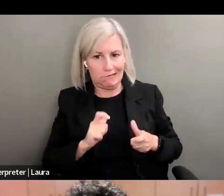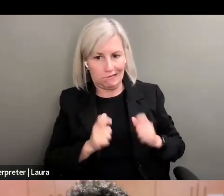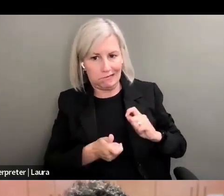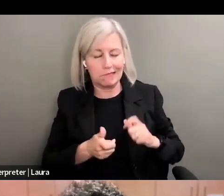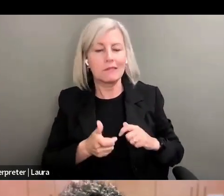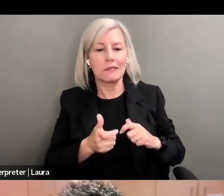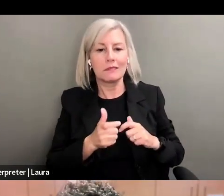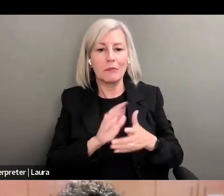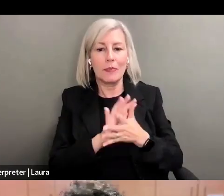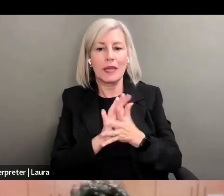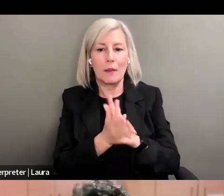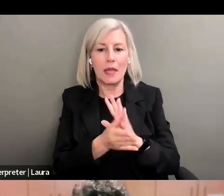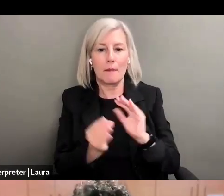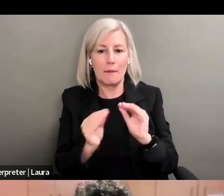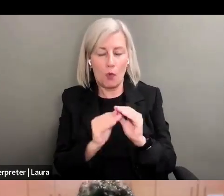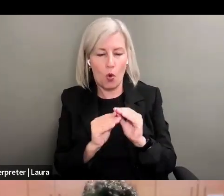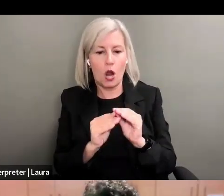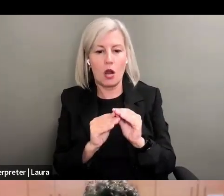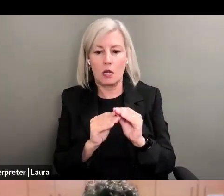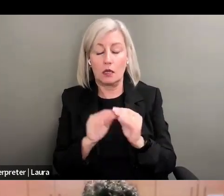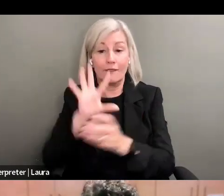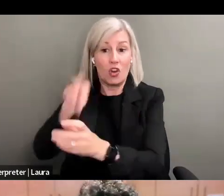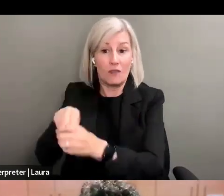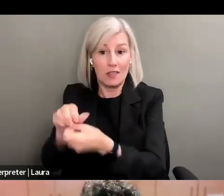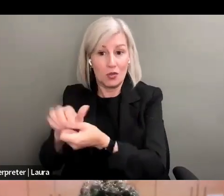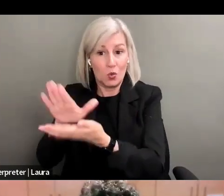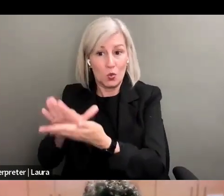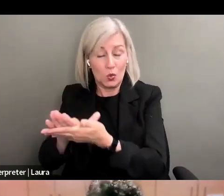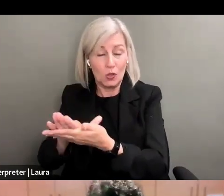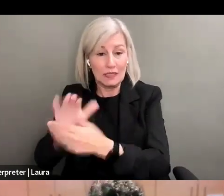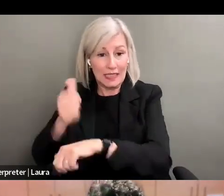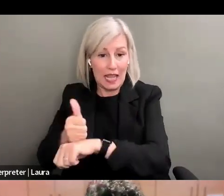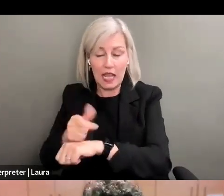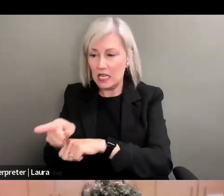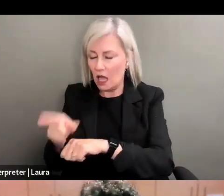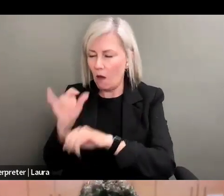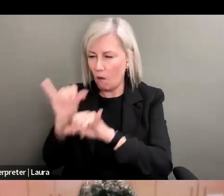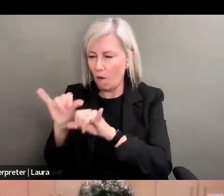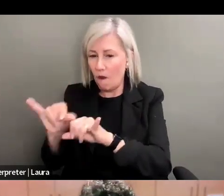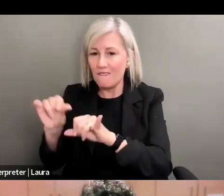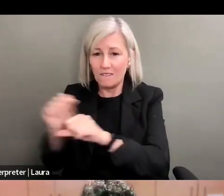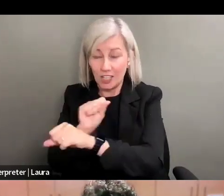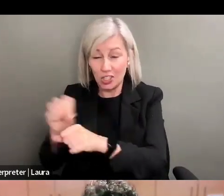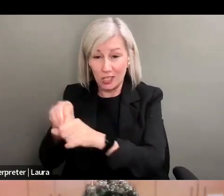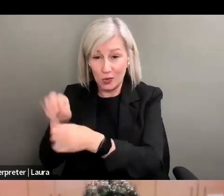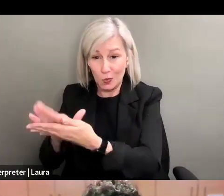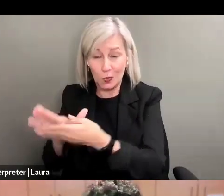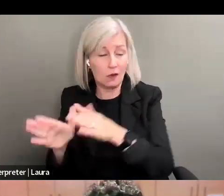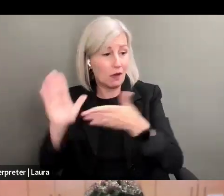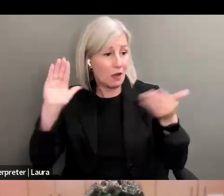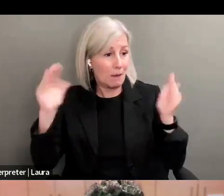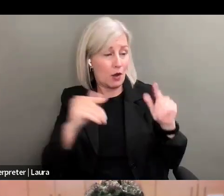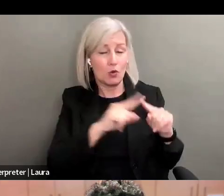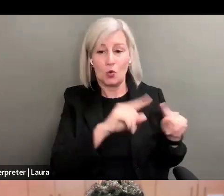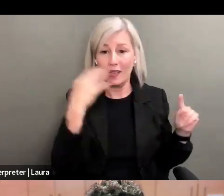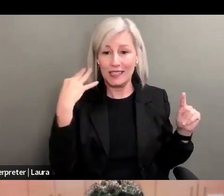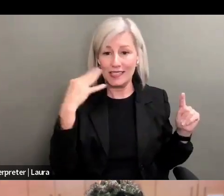prominent in the school setting to think about the function at school versus the function when I have someone in a sound booth.